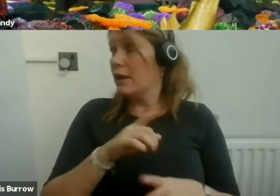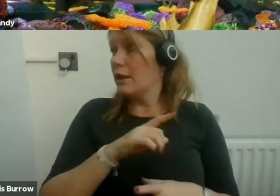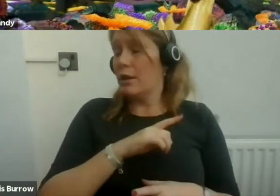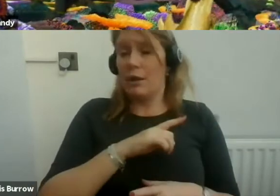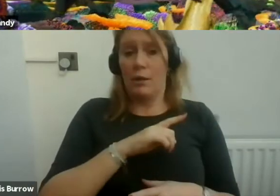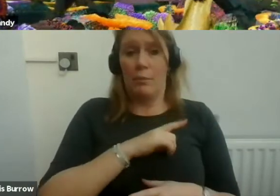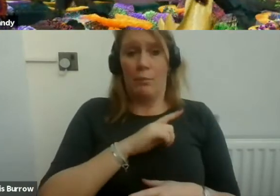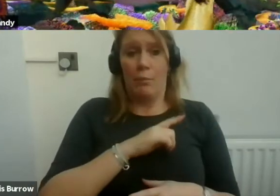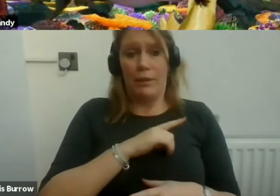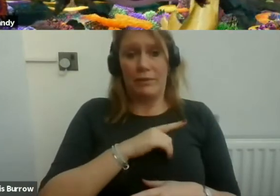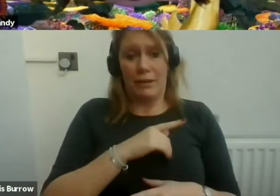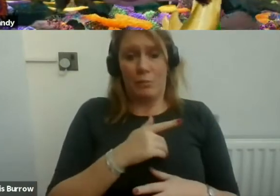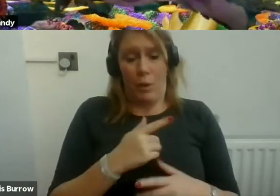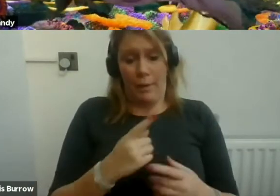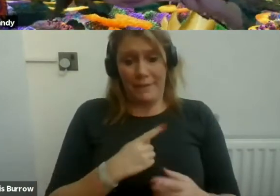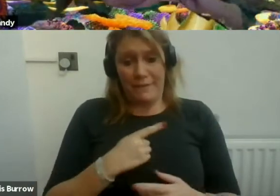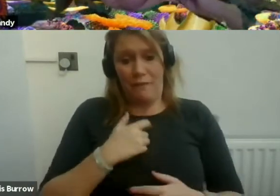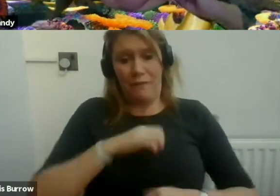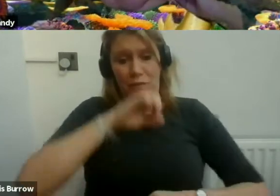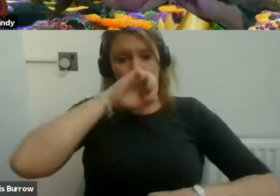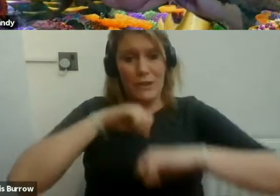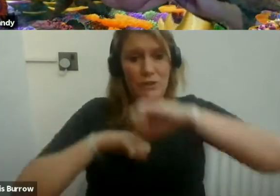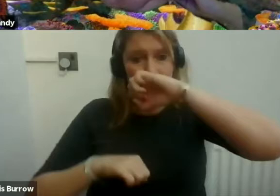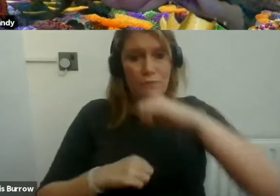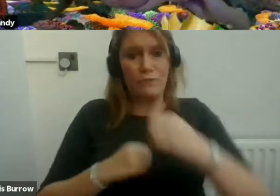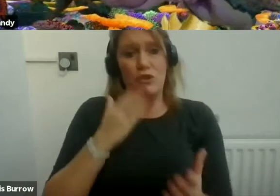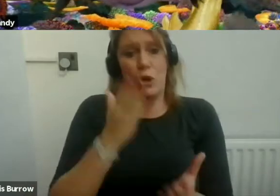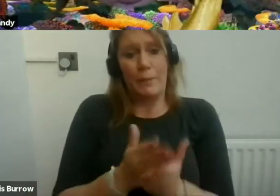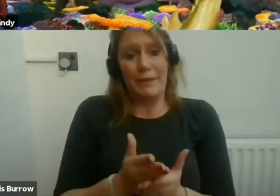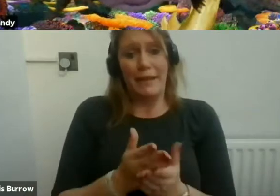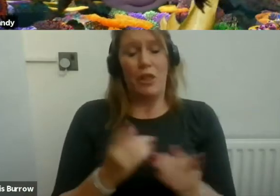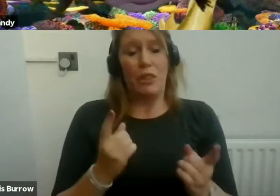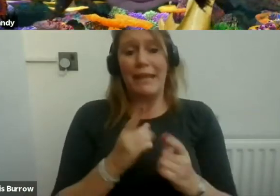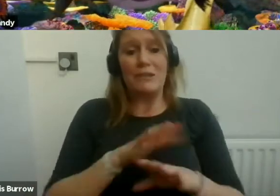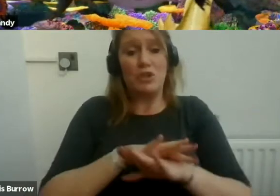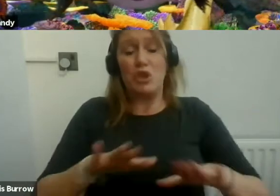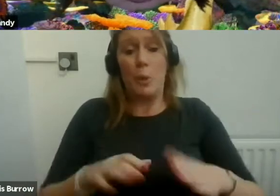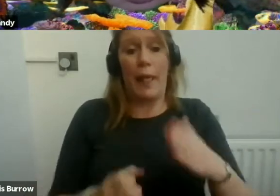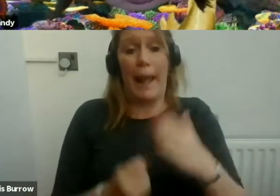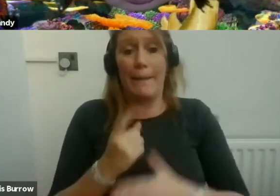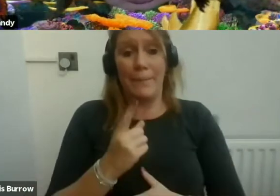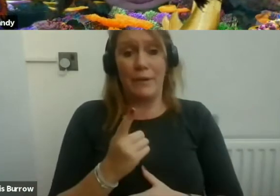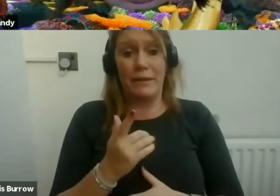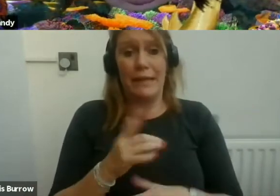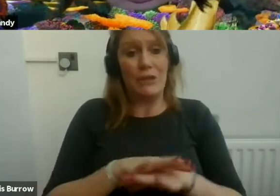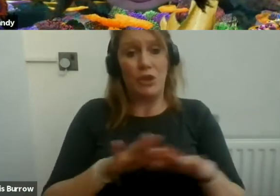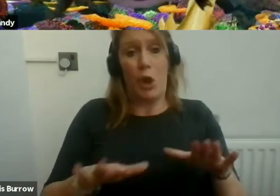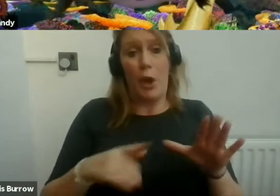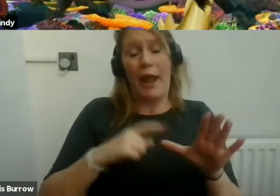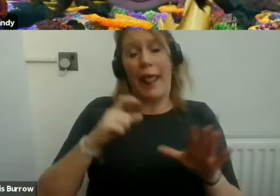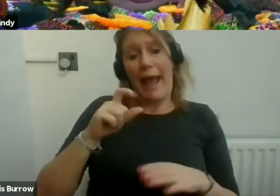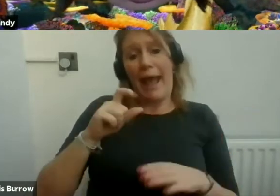documentation. Things don't just happen. It's not an accident that you are an actor